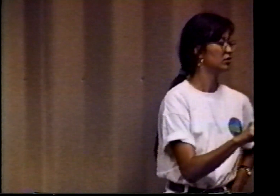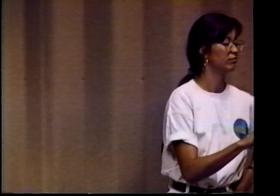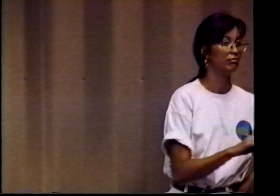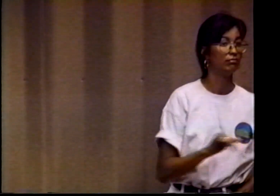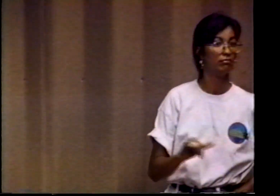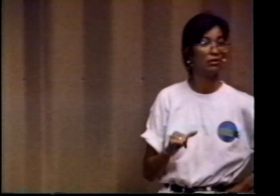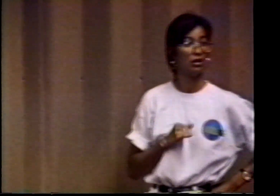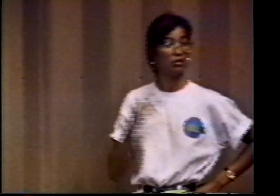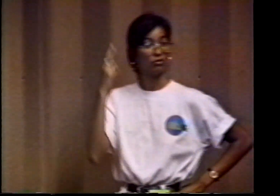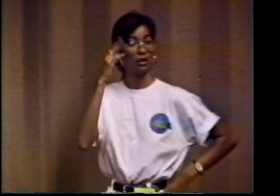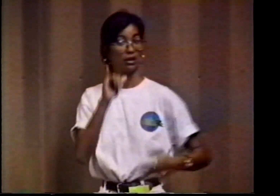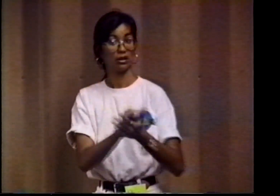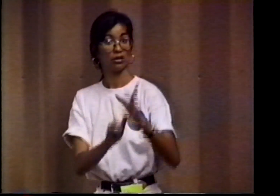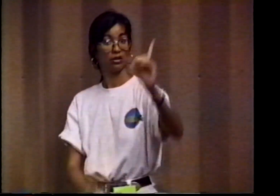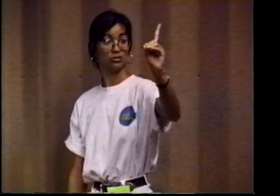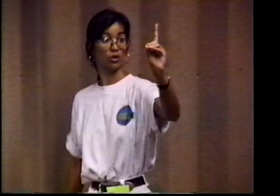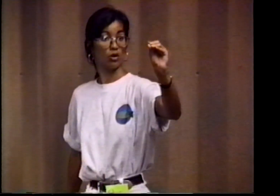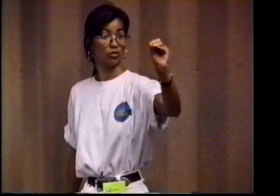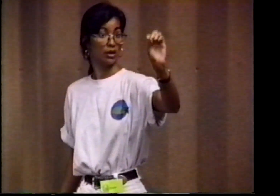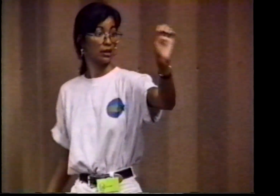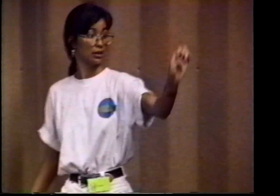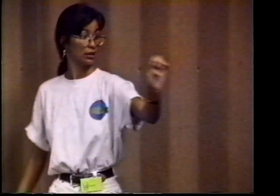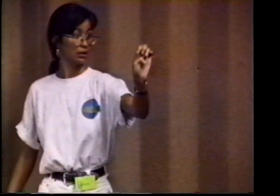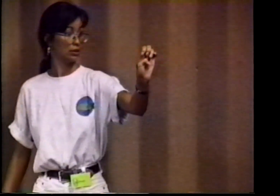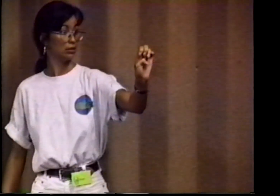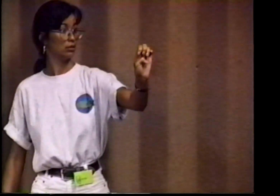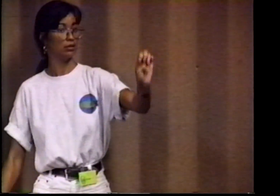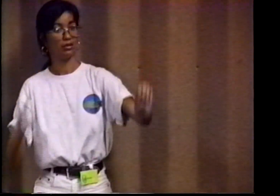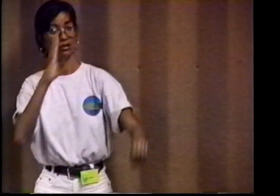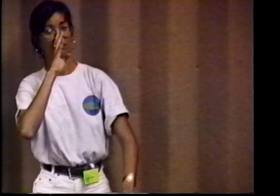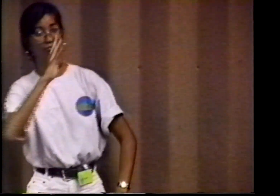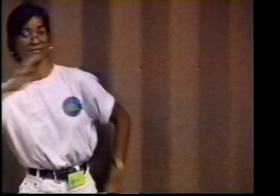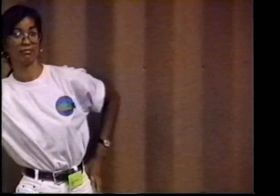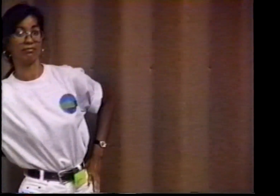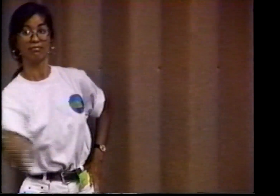to hearing impaired children, ASL is in high demand from the hearing culture.